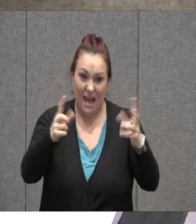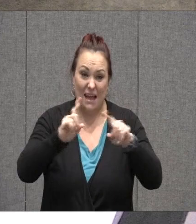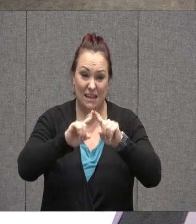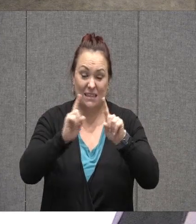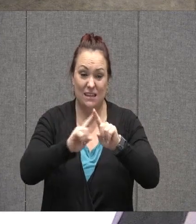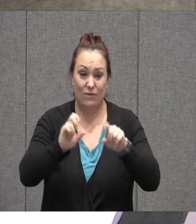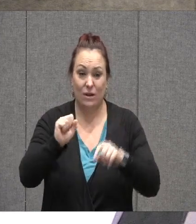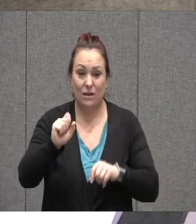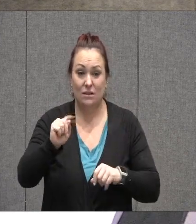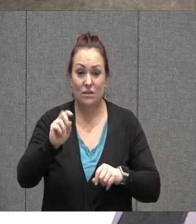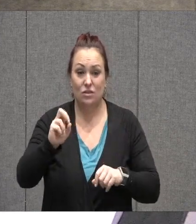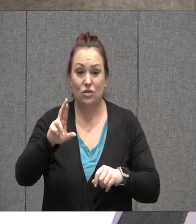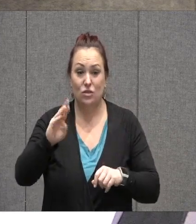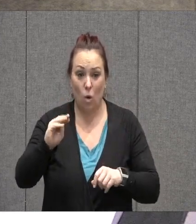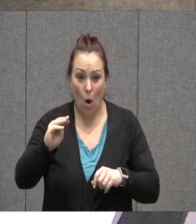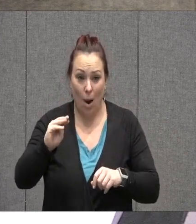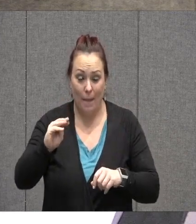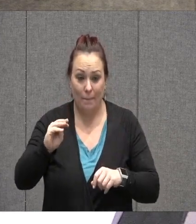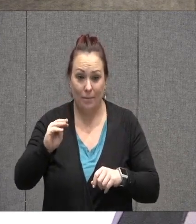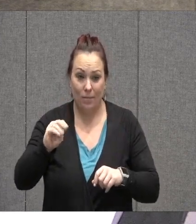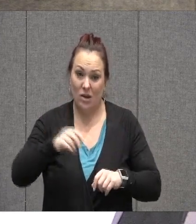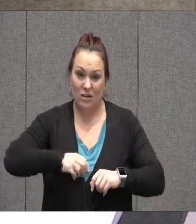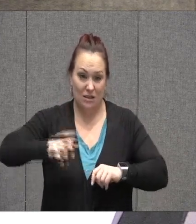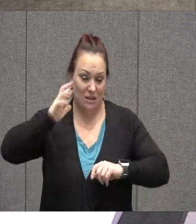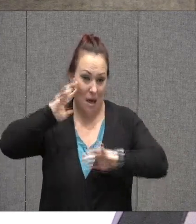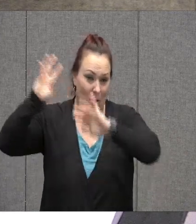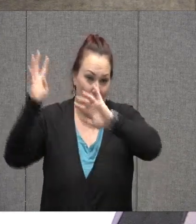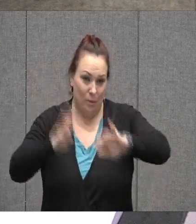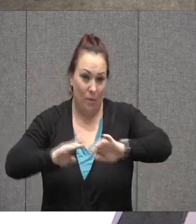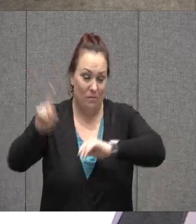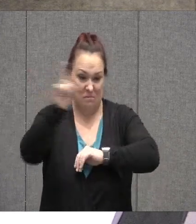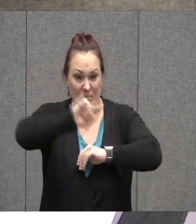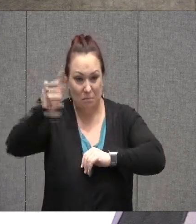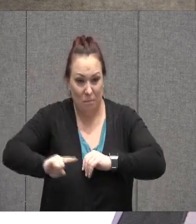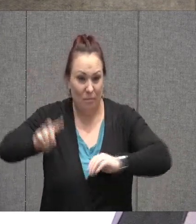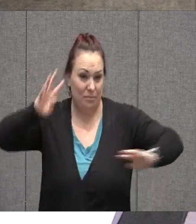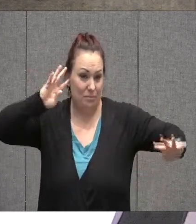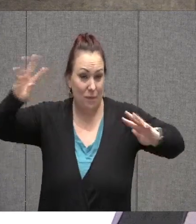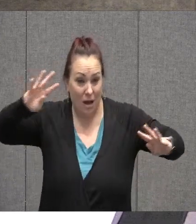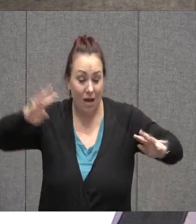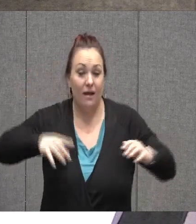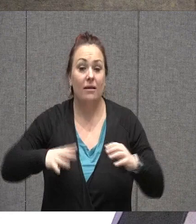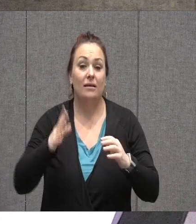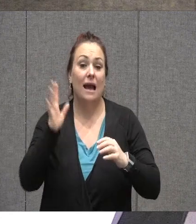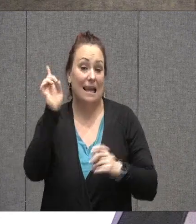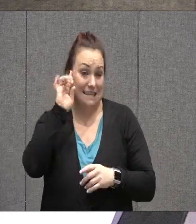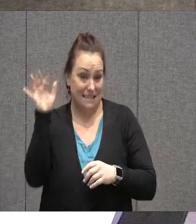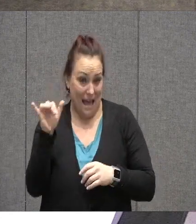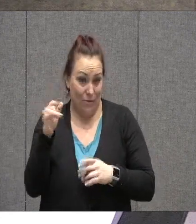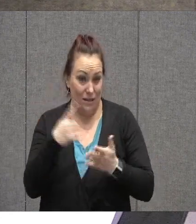that sound like a thunder dragon. And so, that was important to them, so they put that on their dollar.